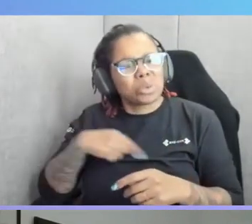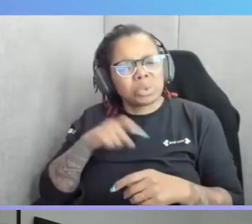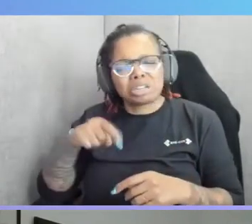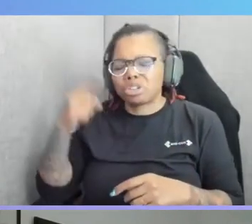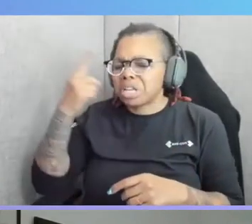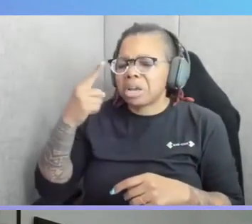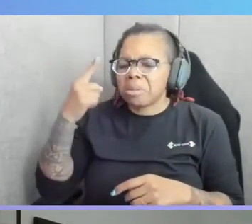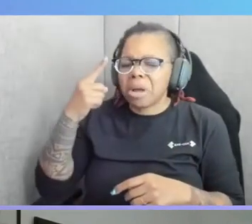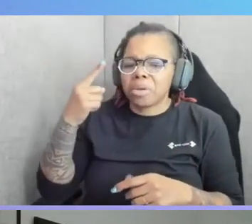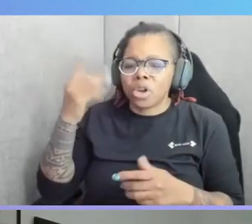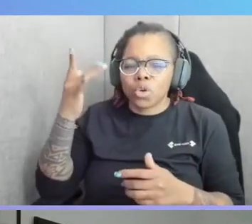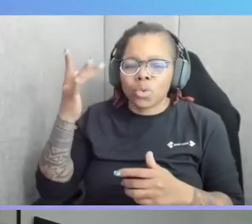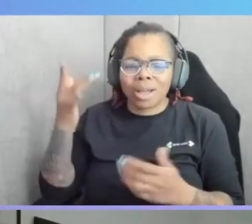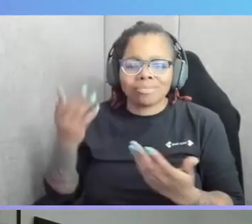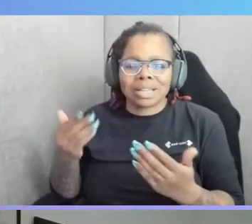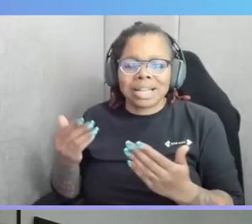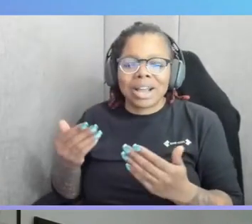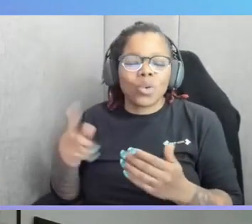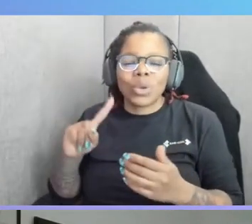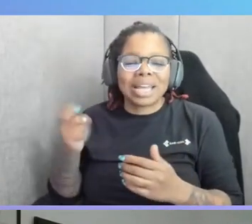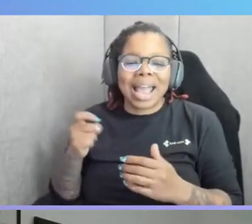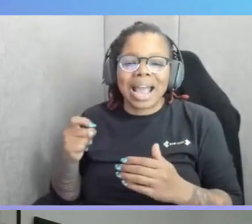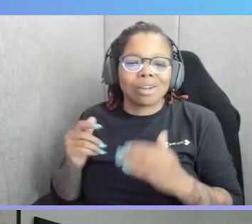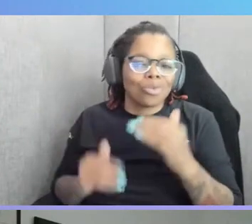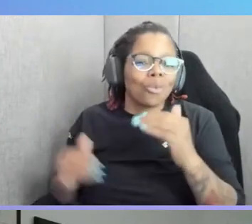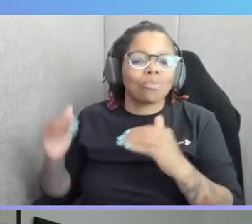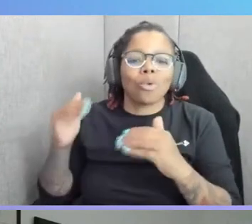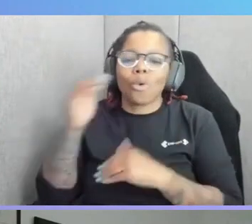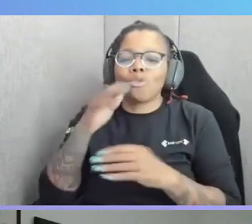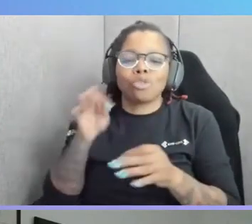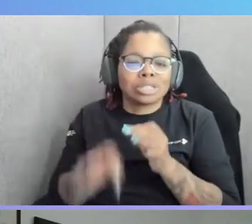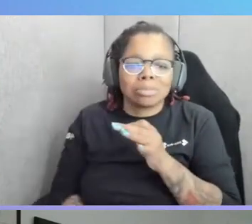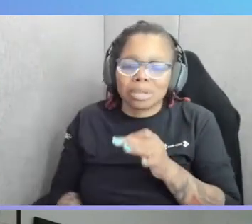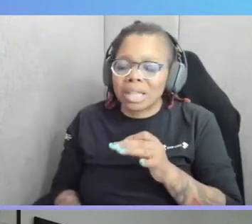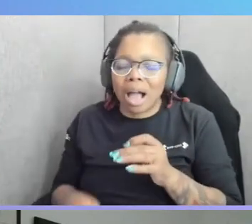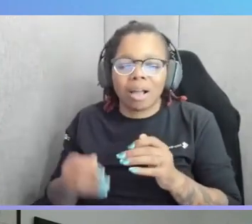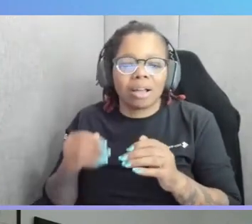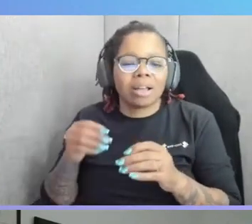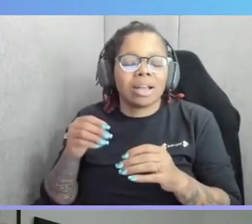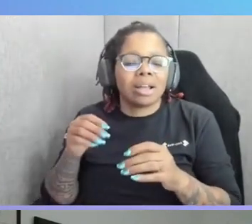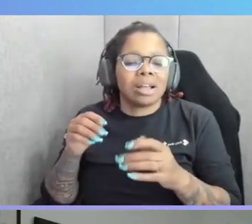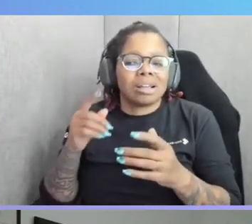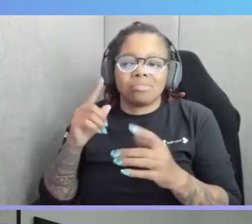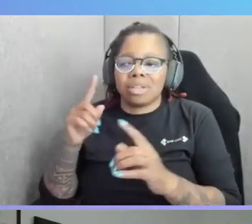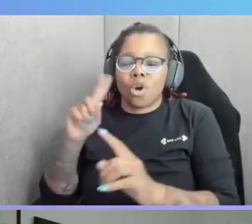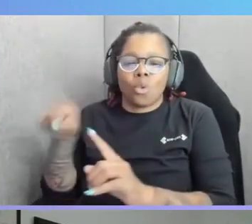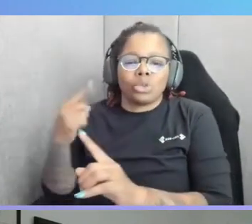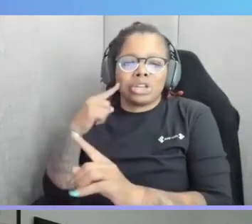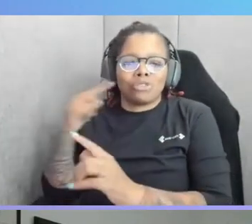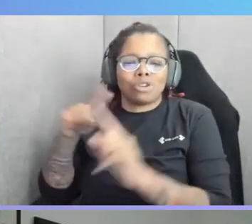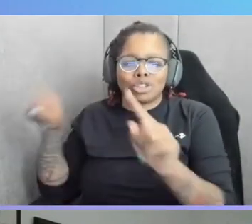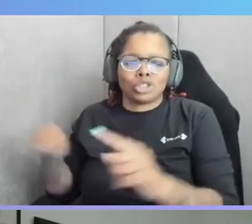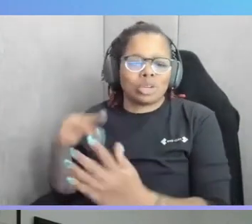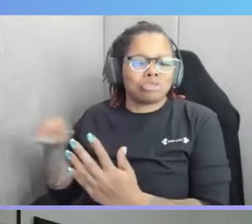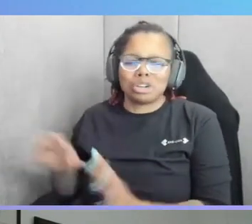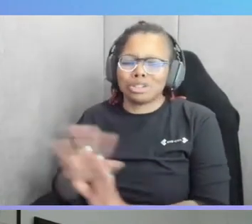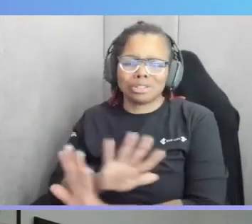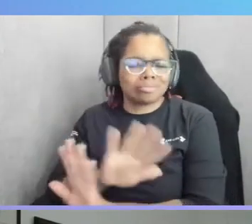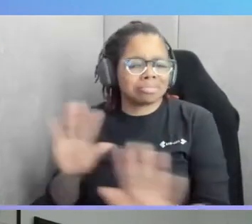it's too much to oversimplify how image descriptions are used to just screen readers. There's a lot of, of different, uh, use